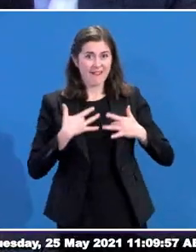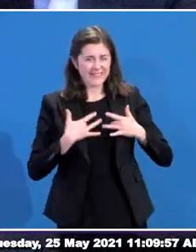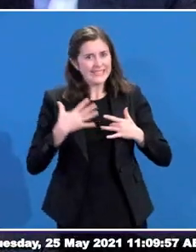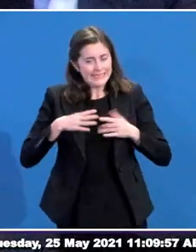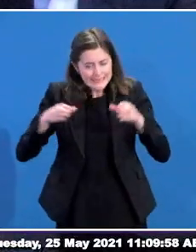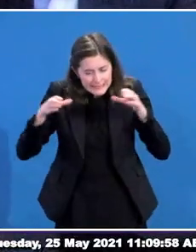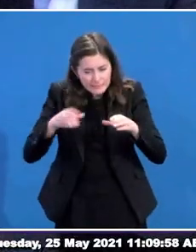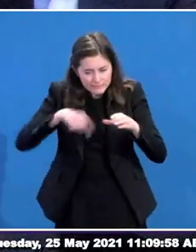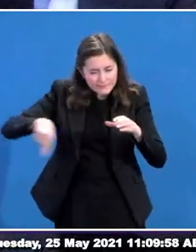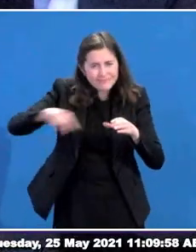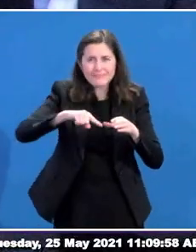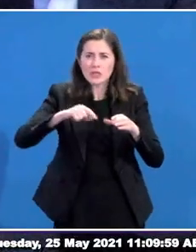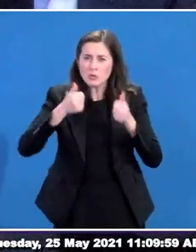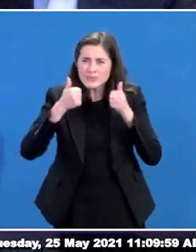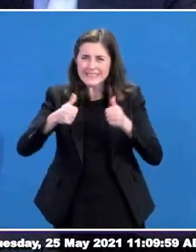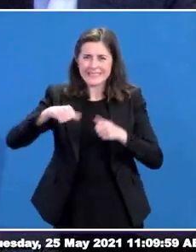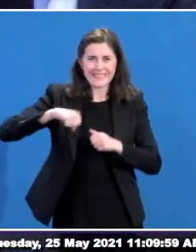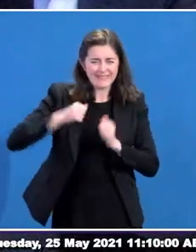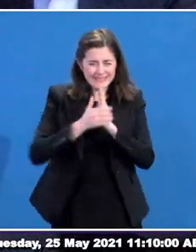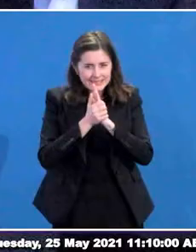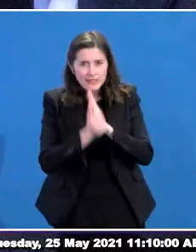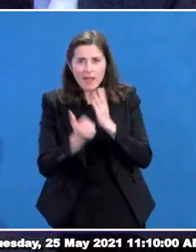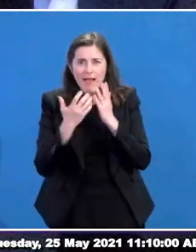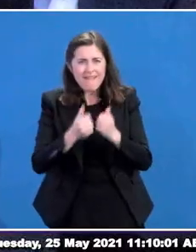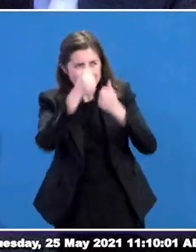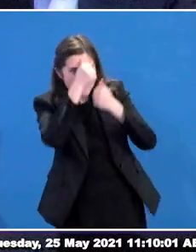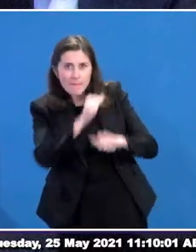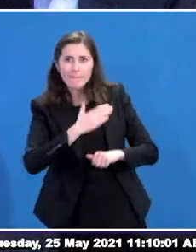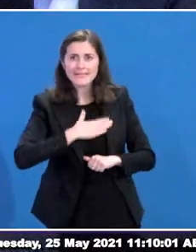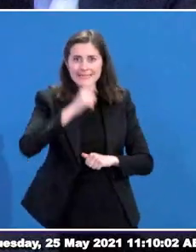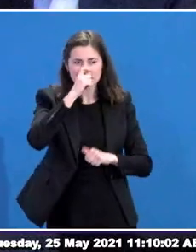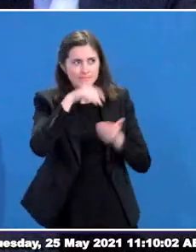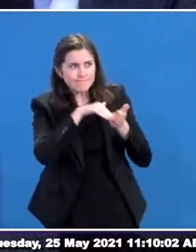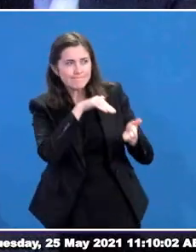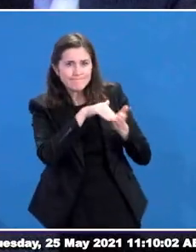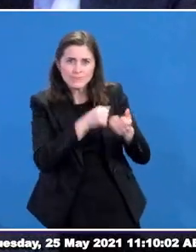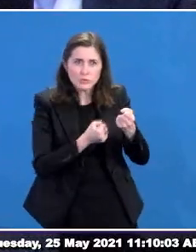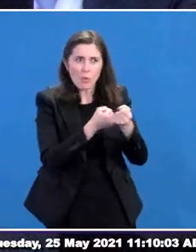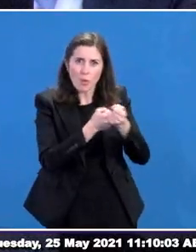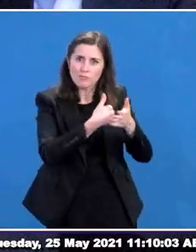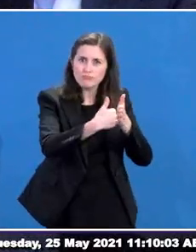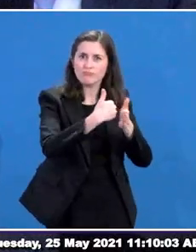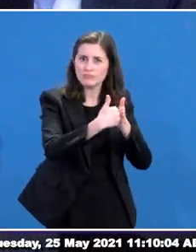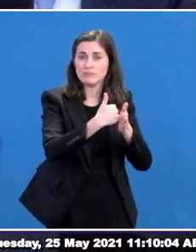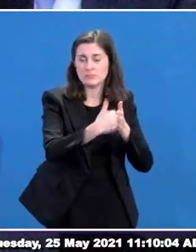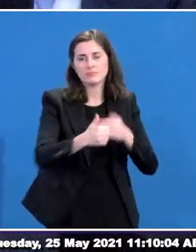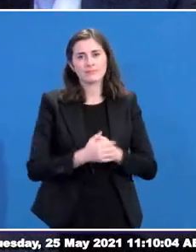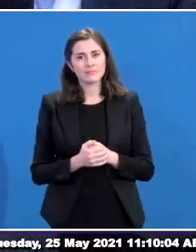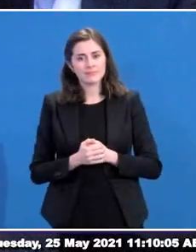and committed individuals focused on Melissa and helping each other to support her. I think the current staff mix at Sunnyfield